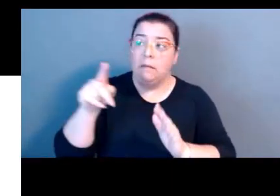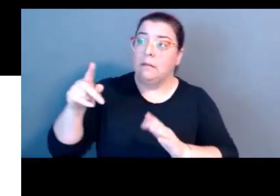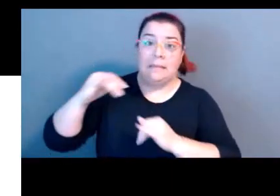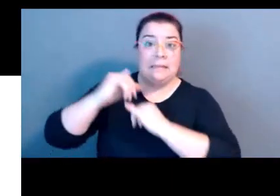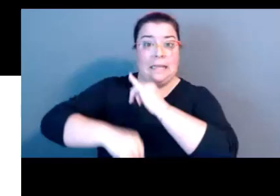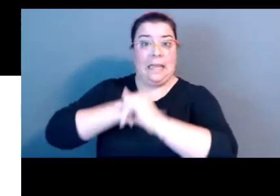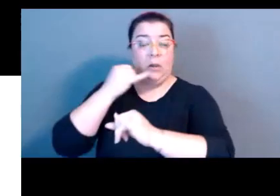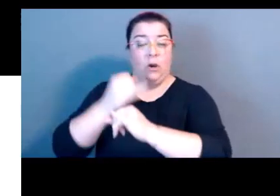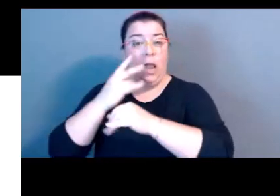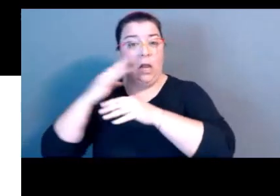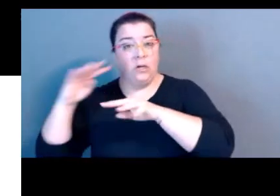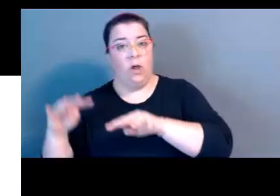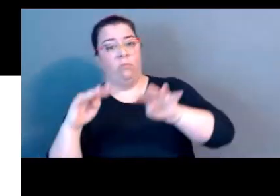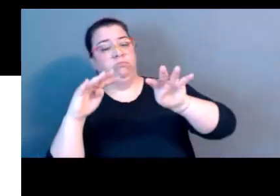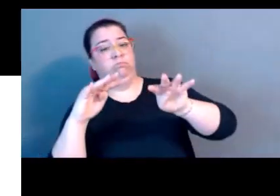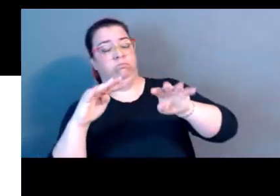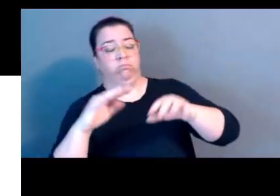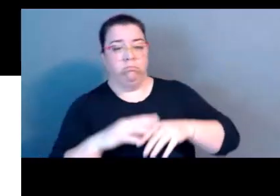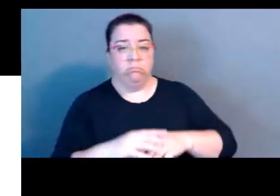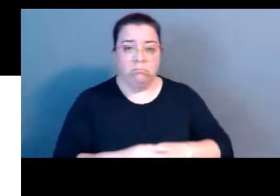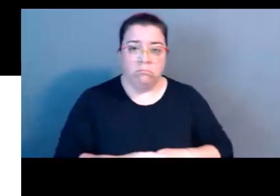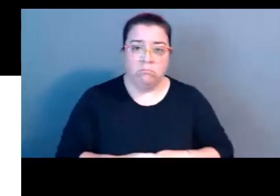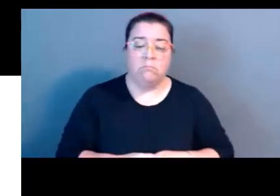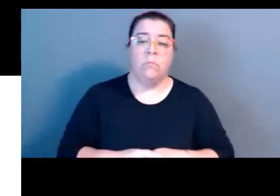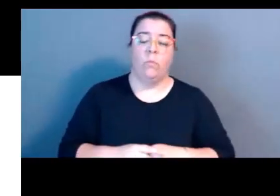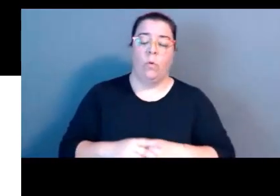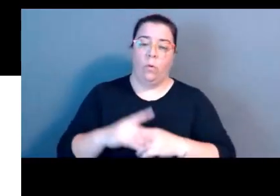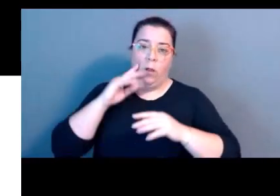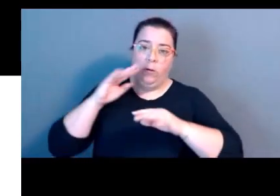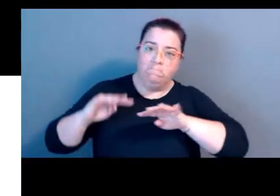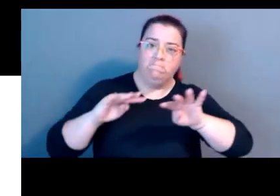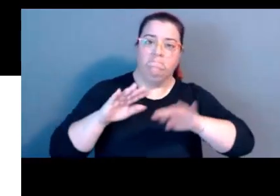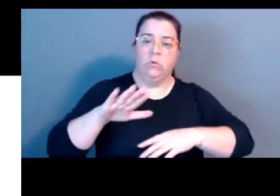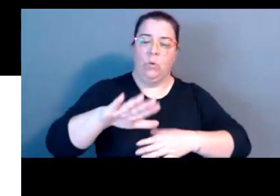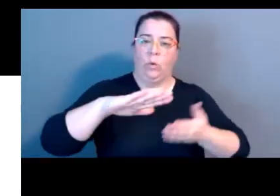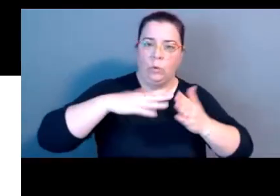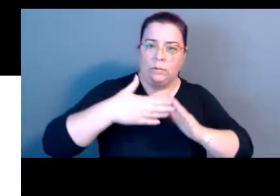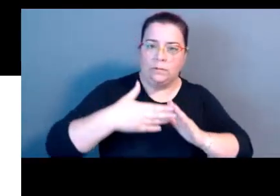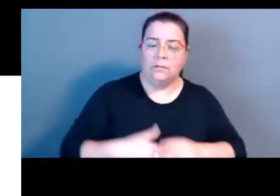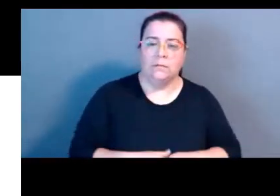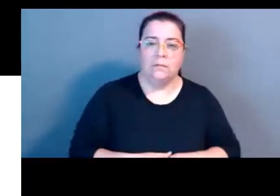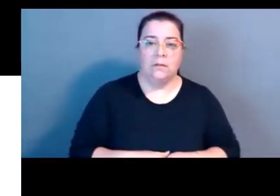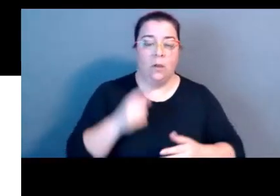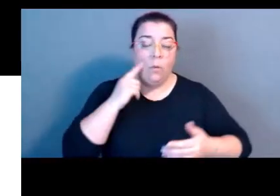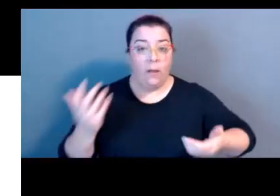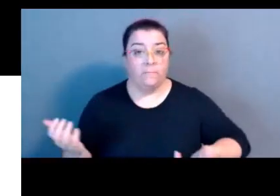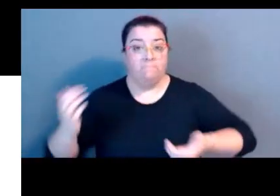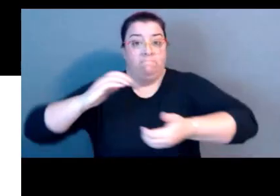your practice and artistic community, how it will establish connections and promote